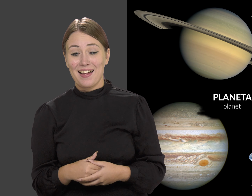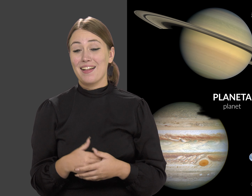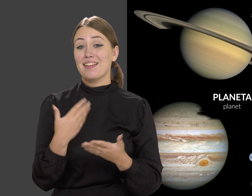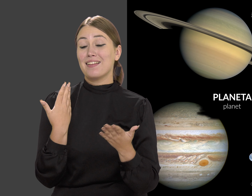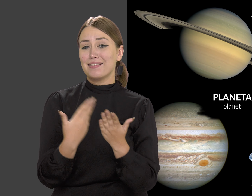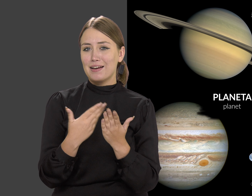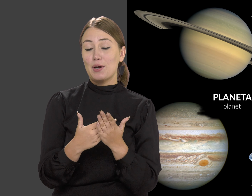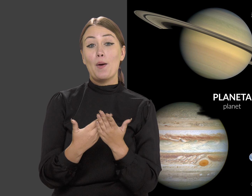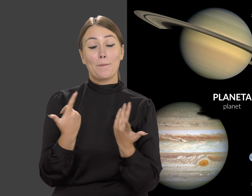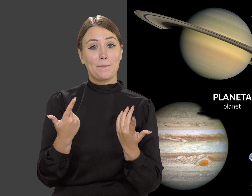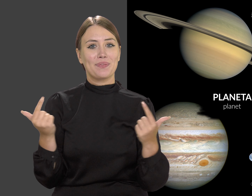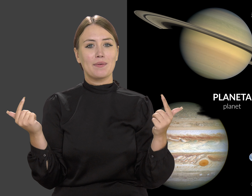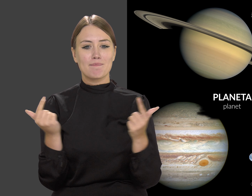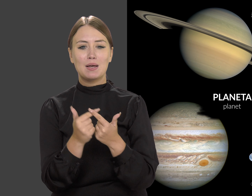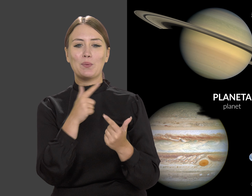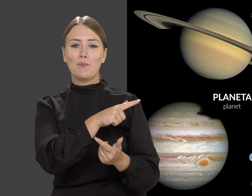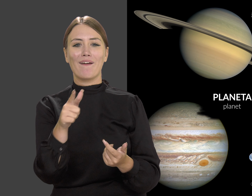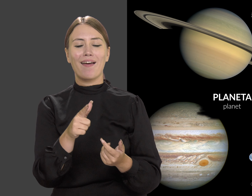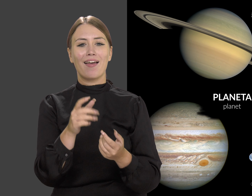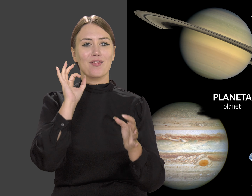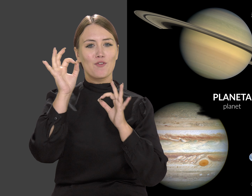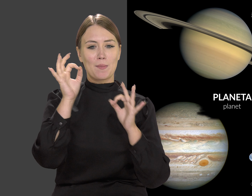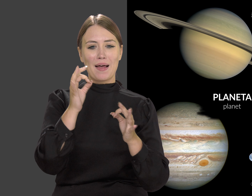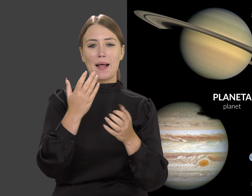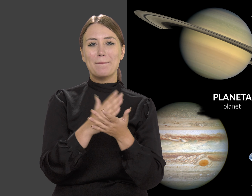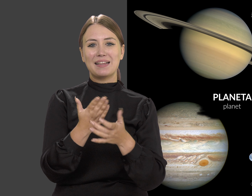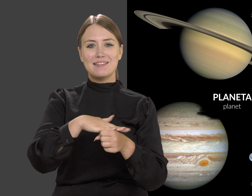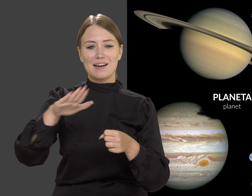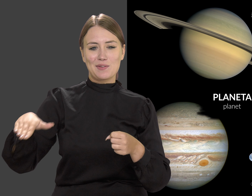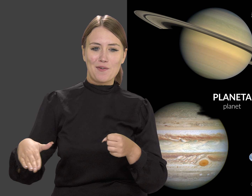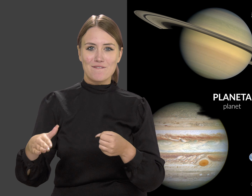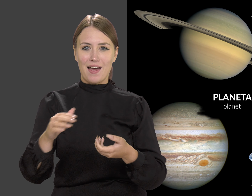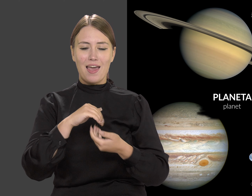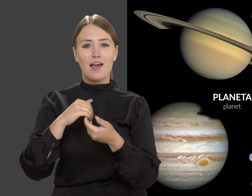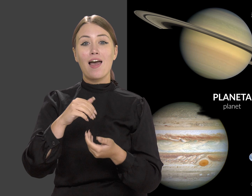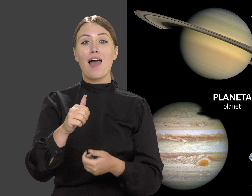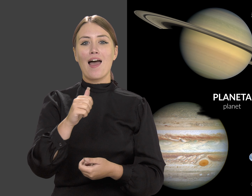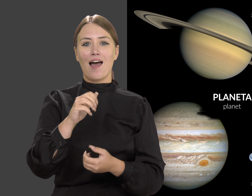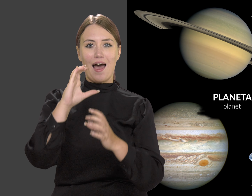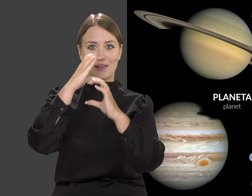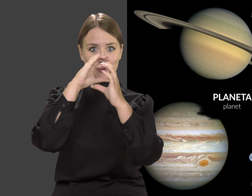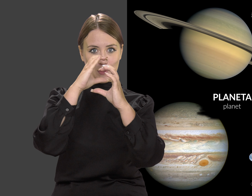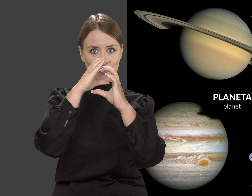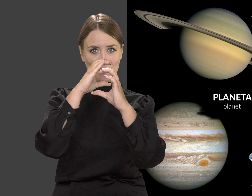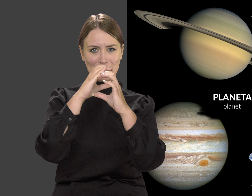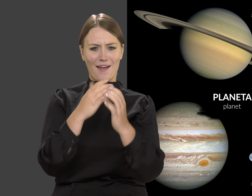Because according to the definition of the International Astronomical Union,